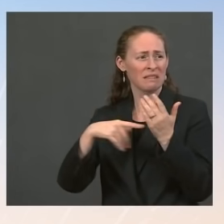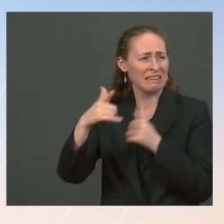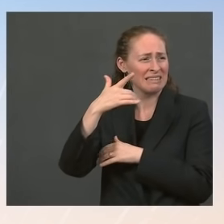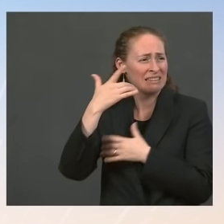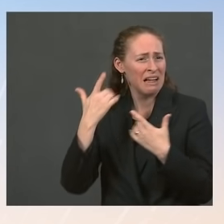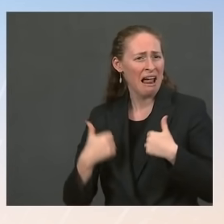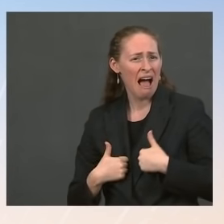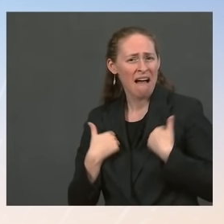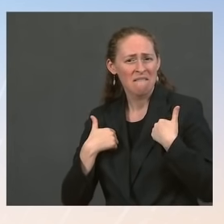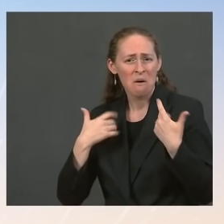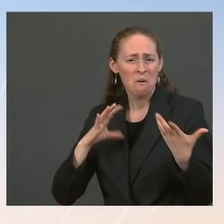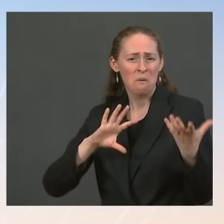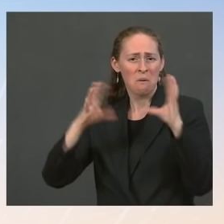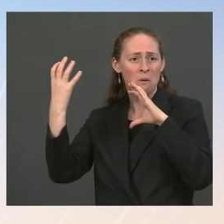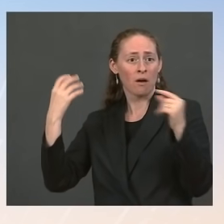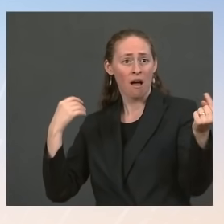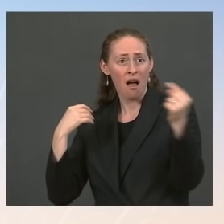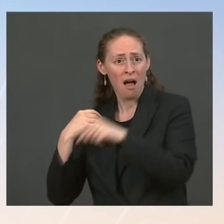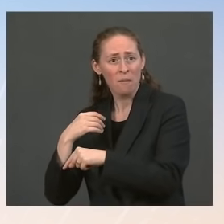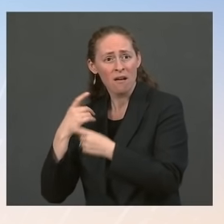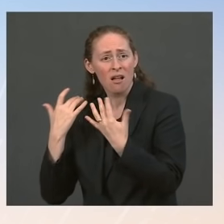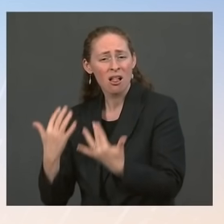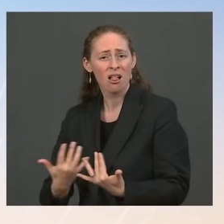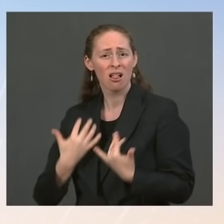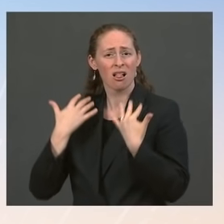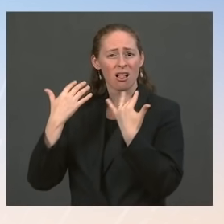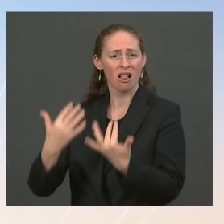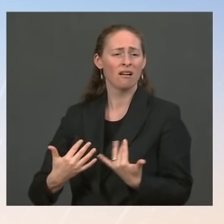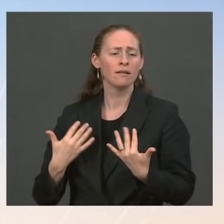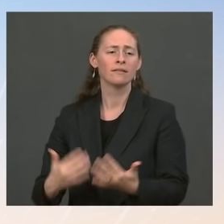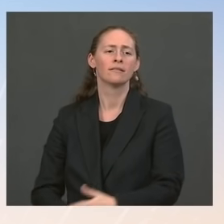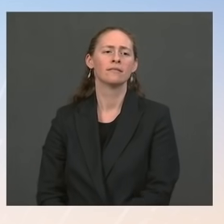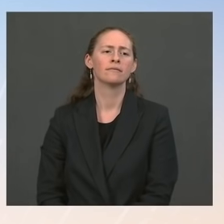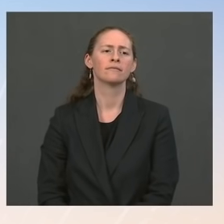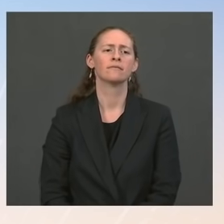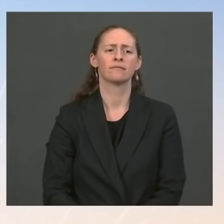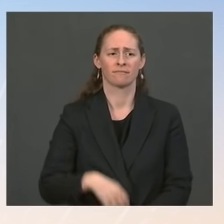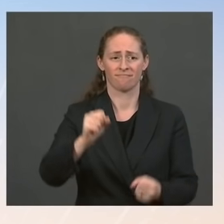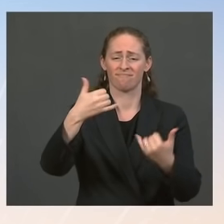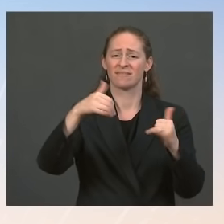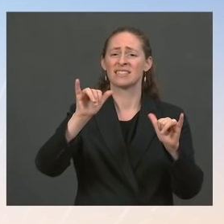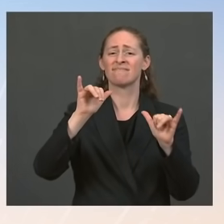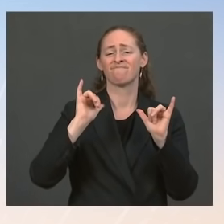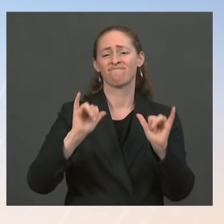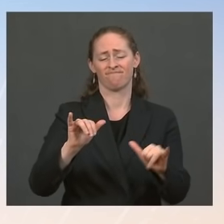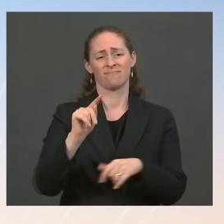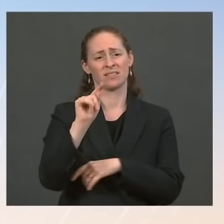that we are still applying Title 42. We are still sending people away at the border.